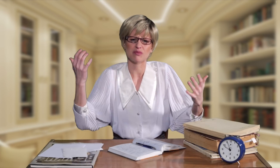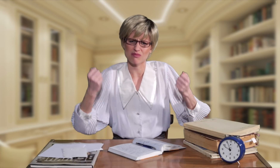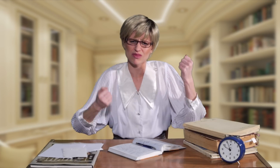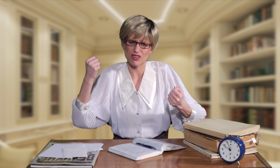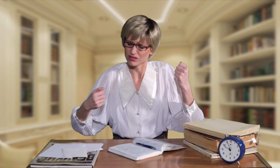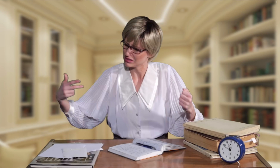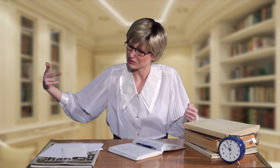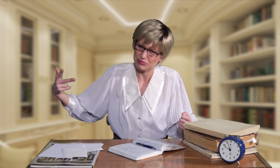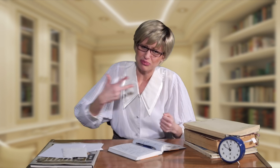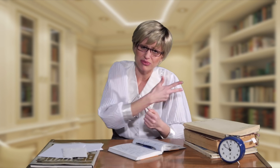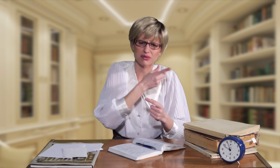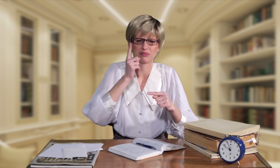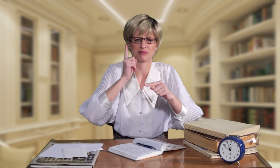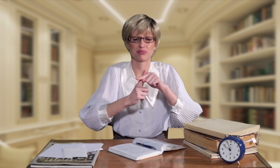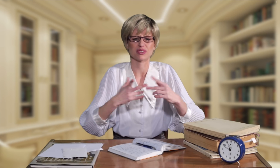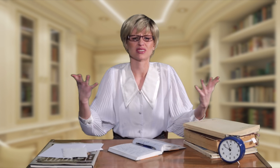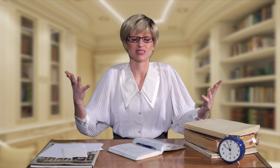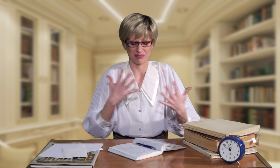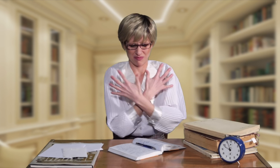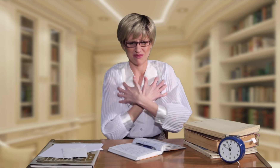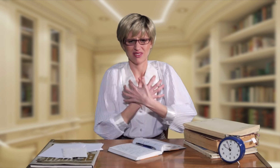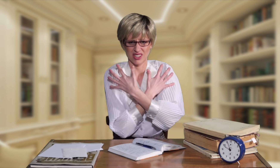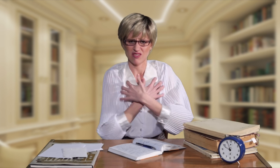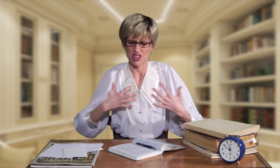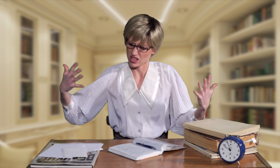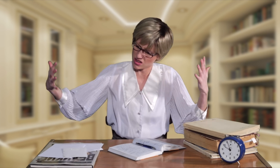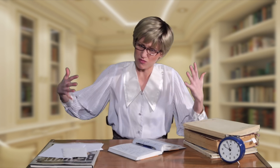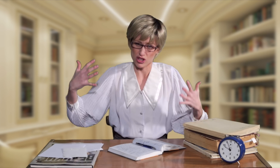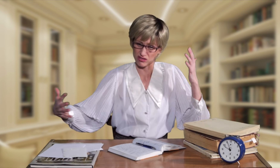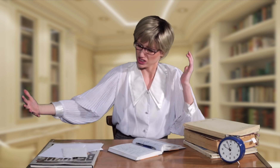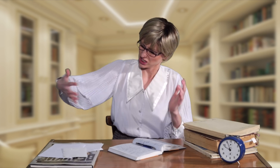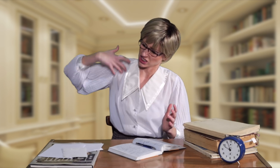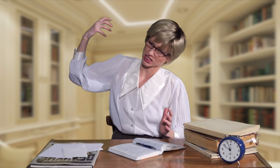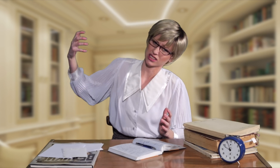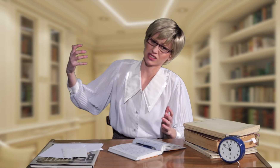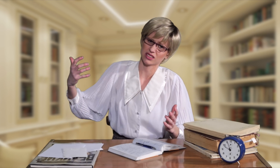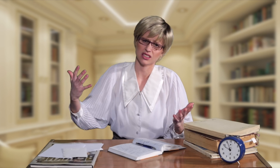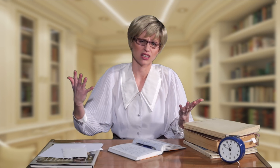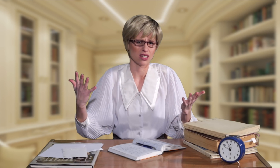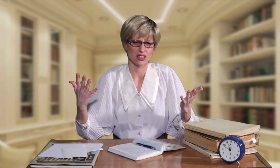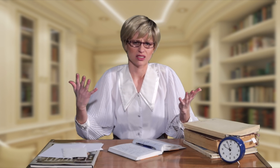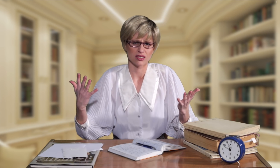got hit by a car and bitten by a grizzly bear.